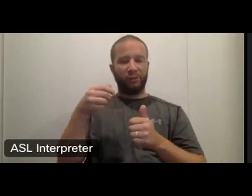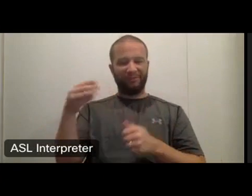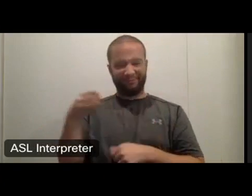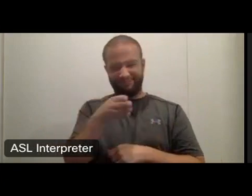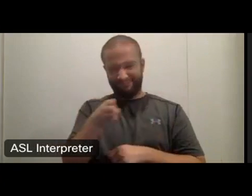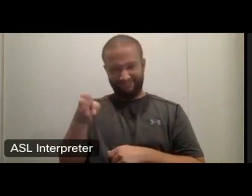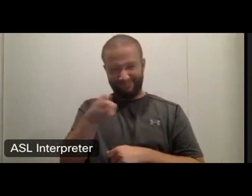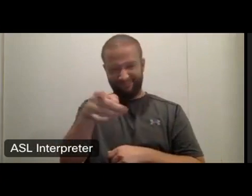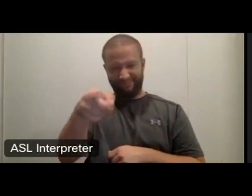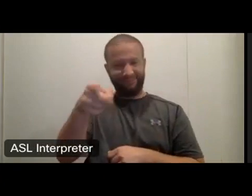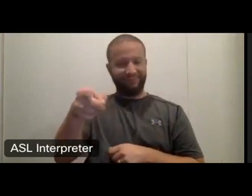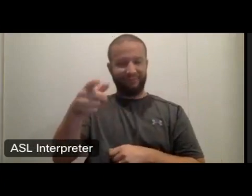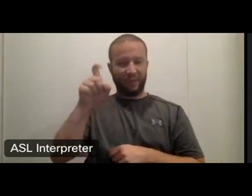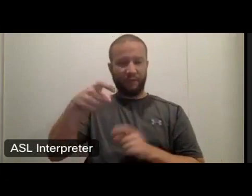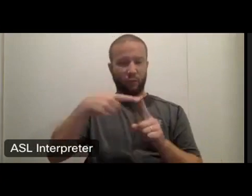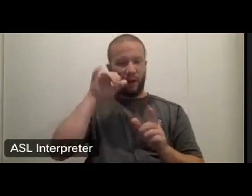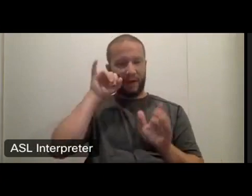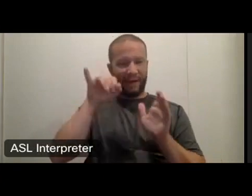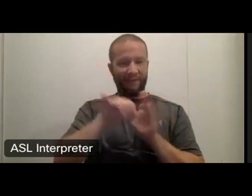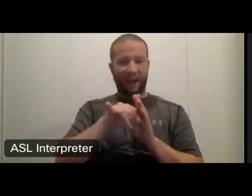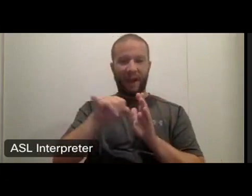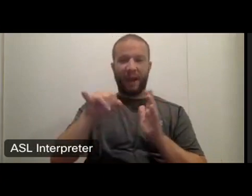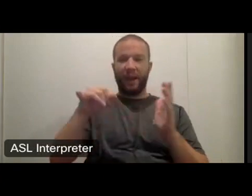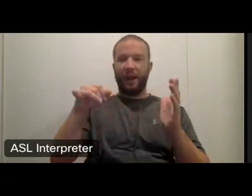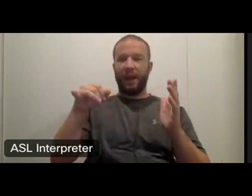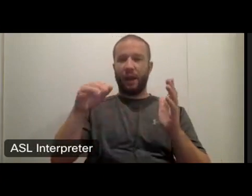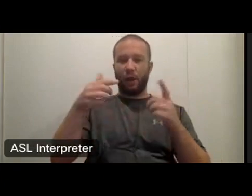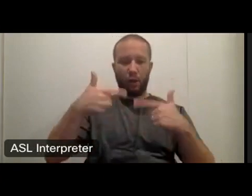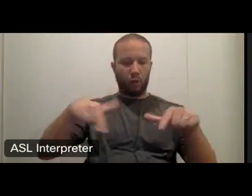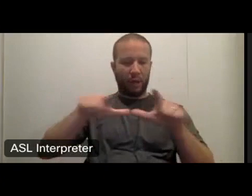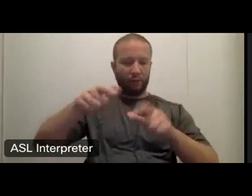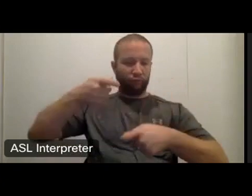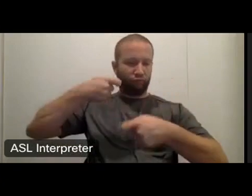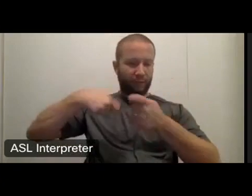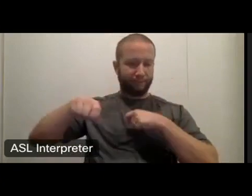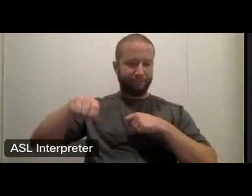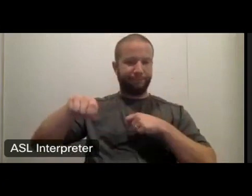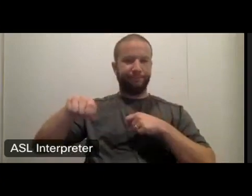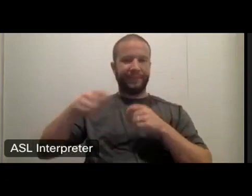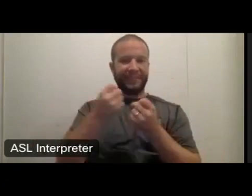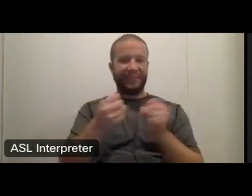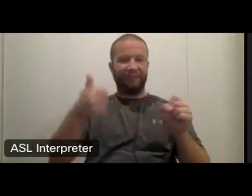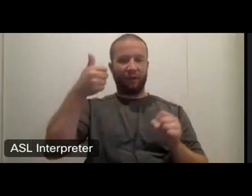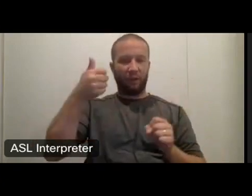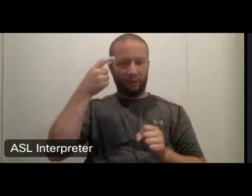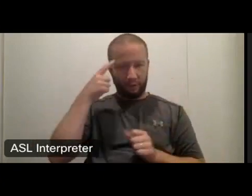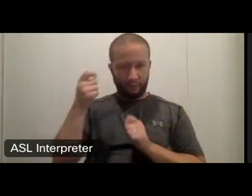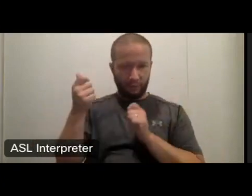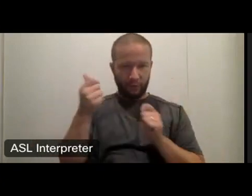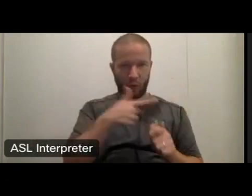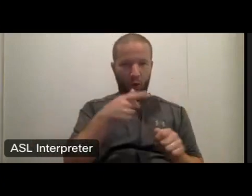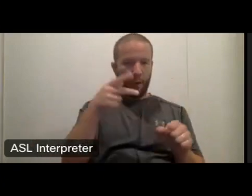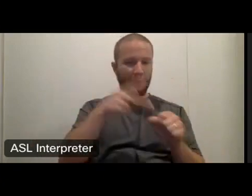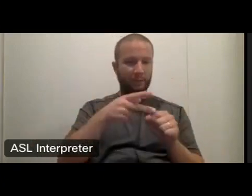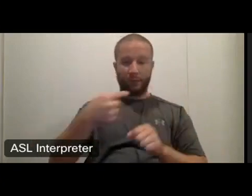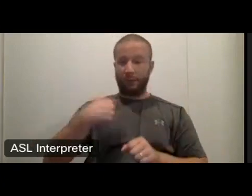um we have to identify turn around locations that are safe enough for for the vehicles and the